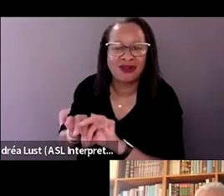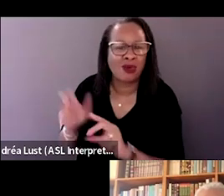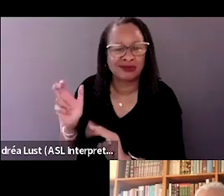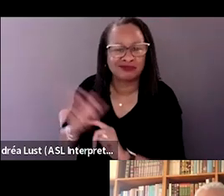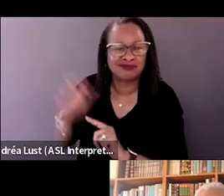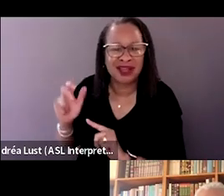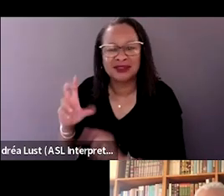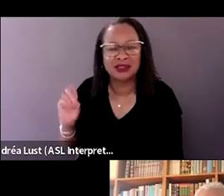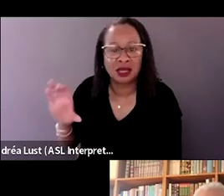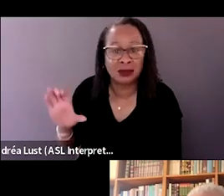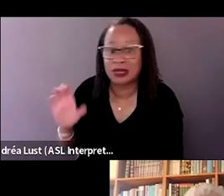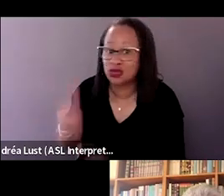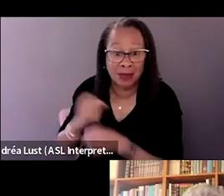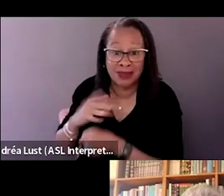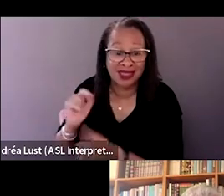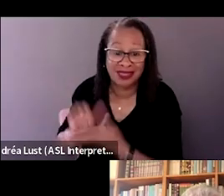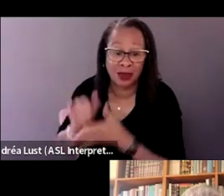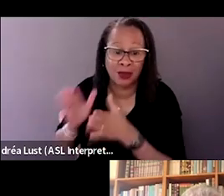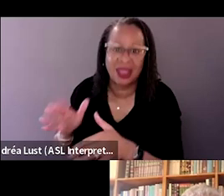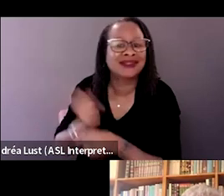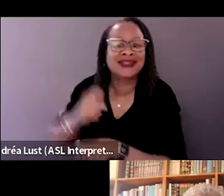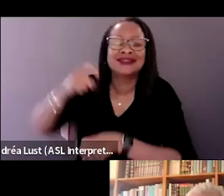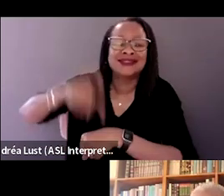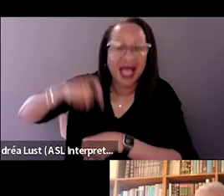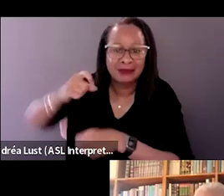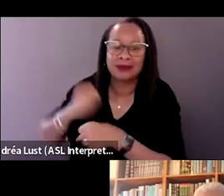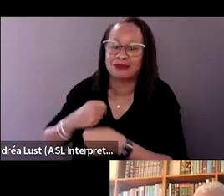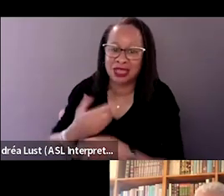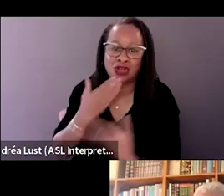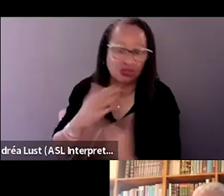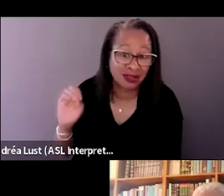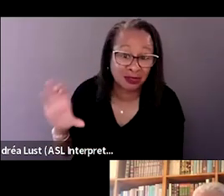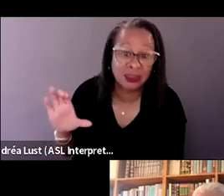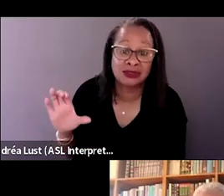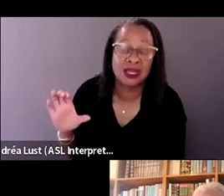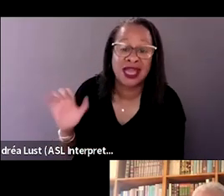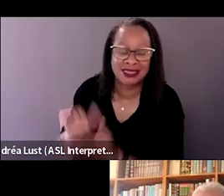You cannot make it like that. It's taking time. So this is one thing.